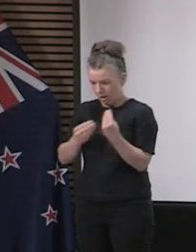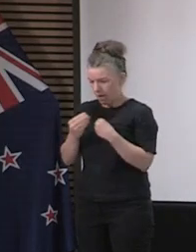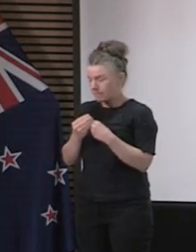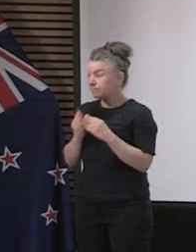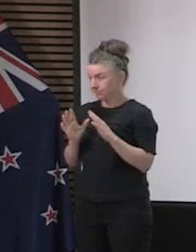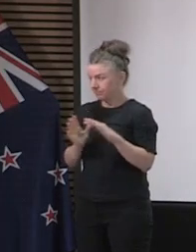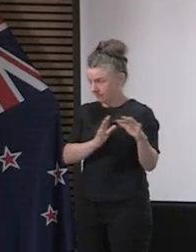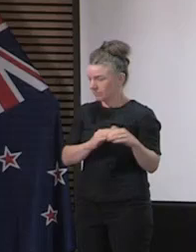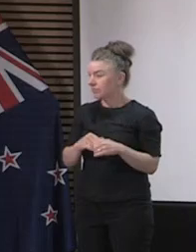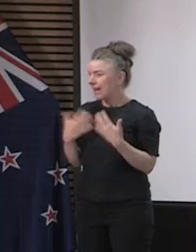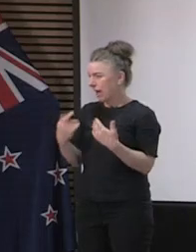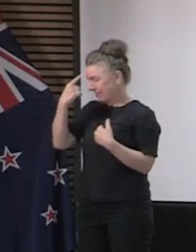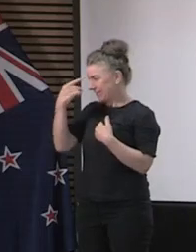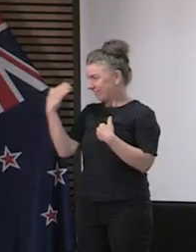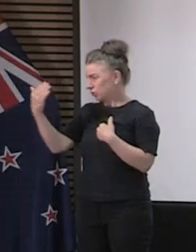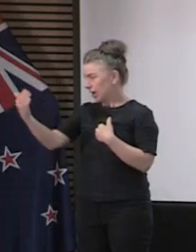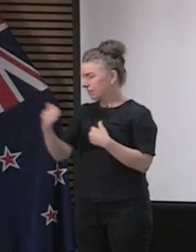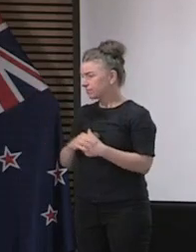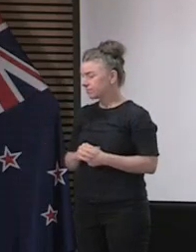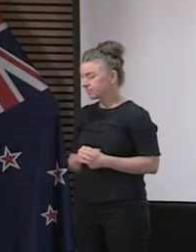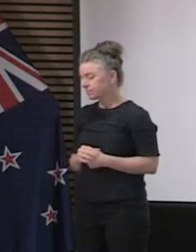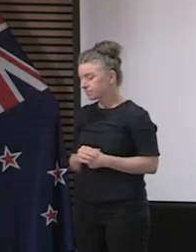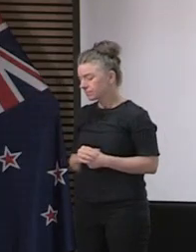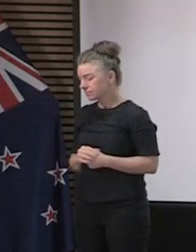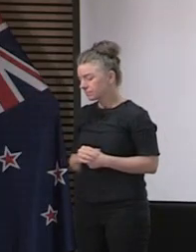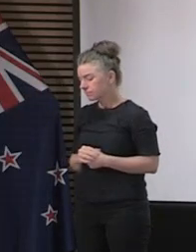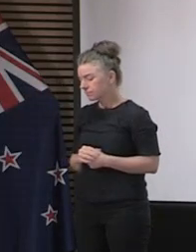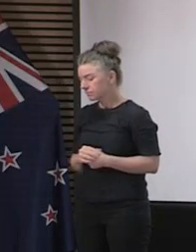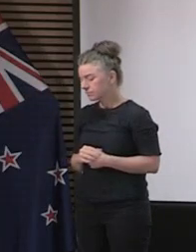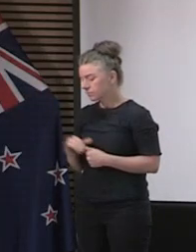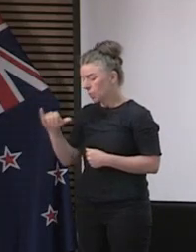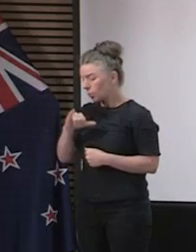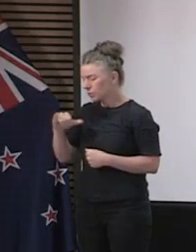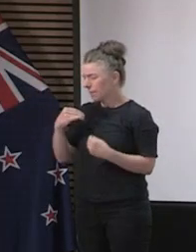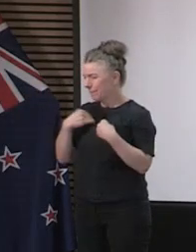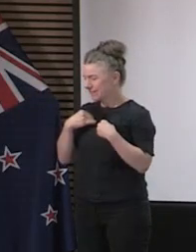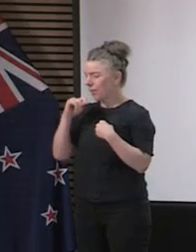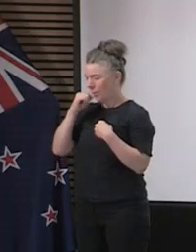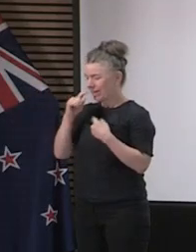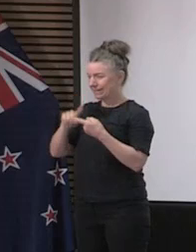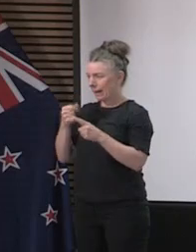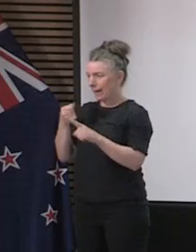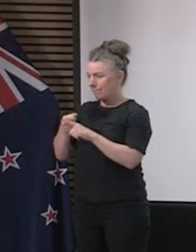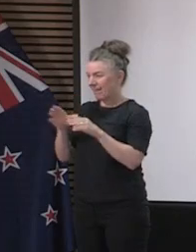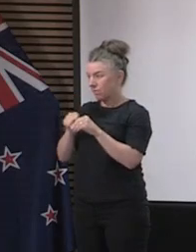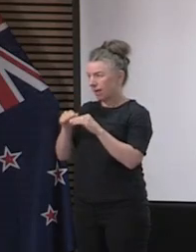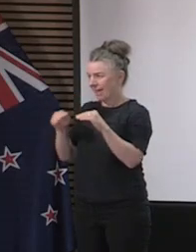short-term but immediate impacts on the cashflow. Now we're looking beyond and looking at what specific